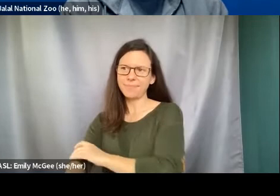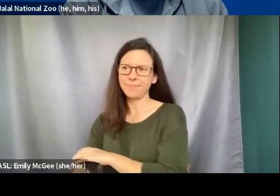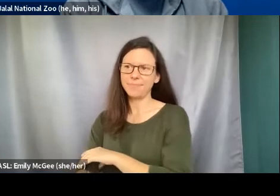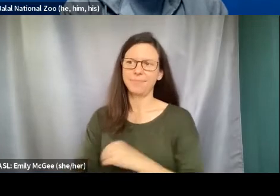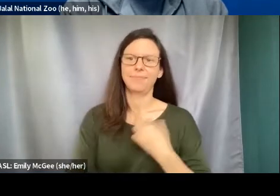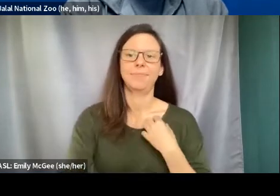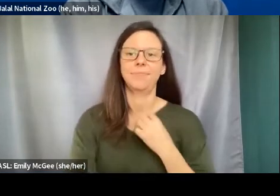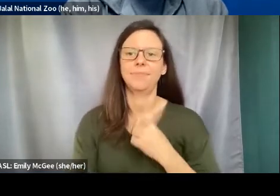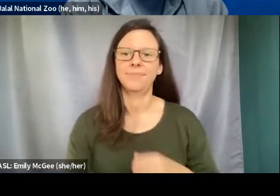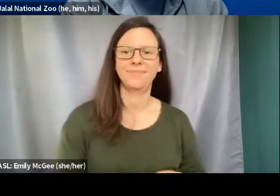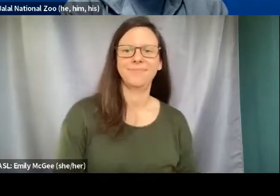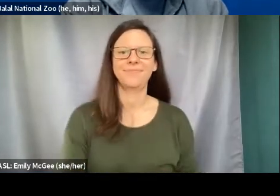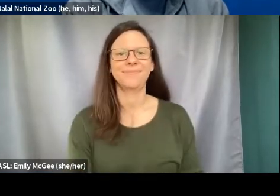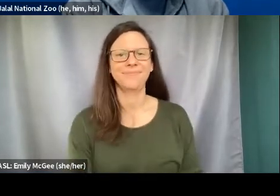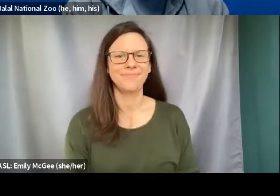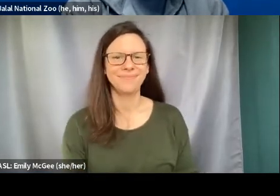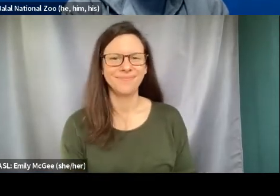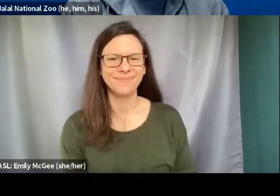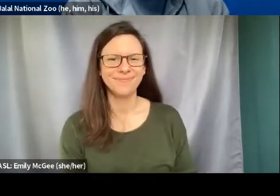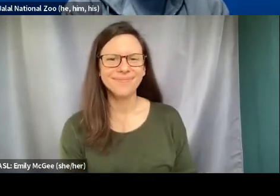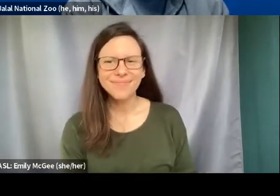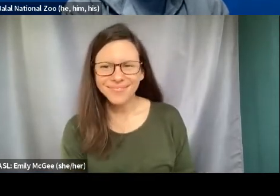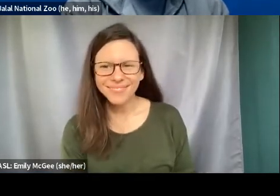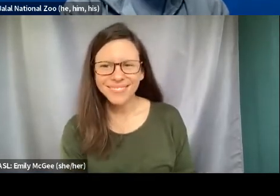What are you guessing? >>Jalal: I won't spoil it!